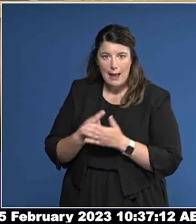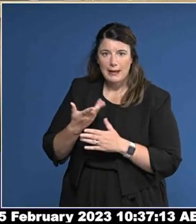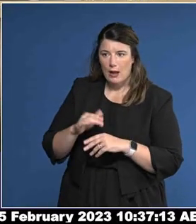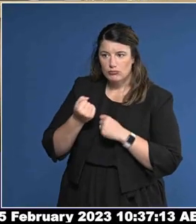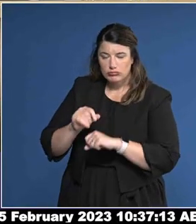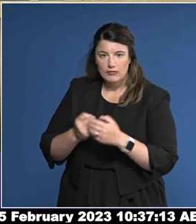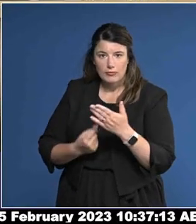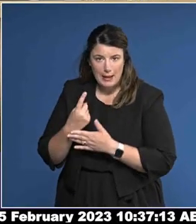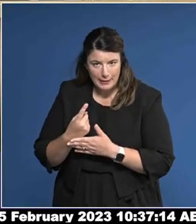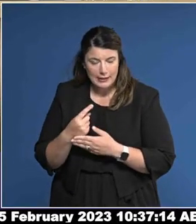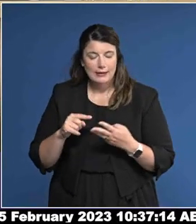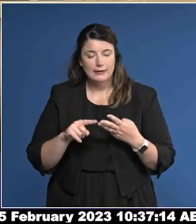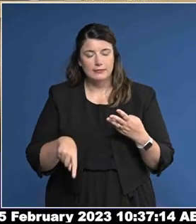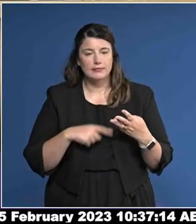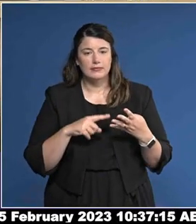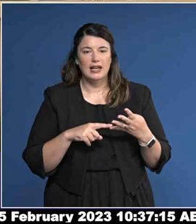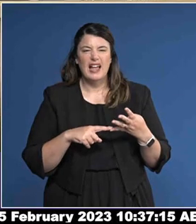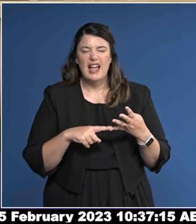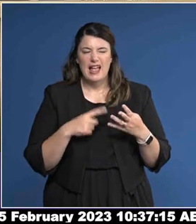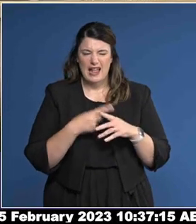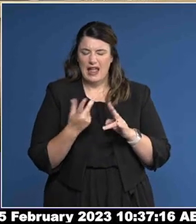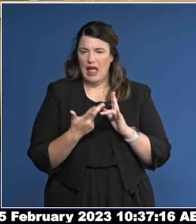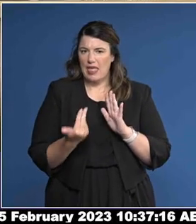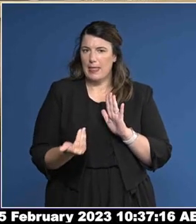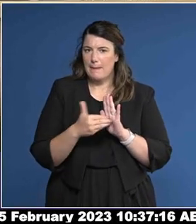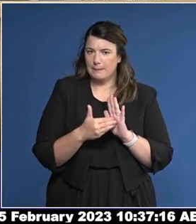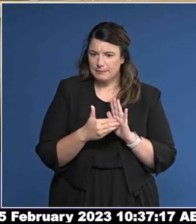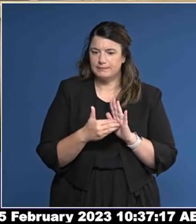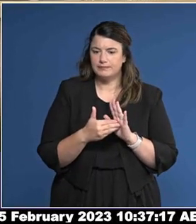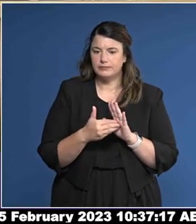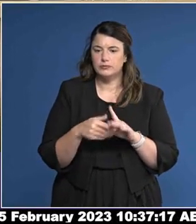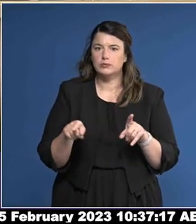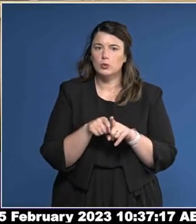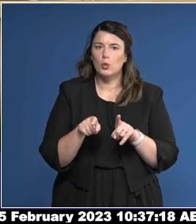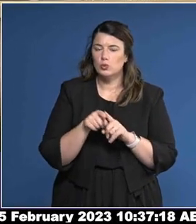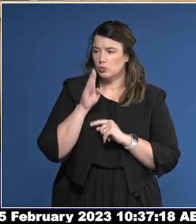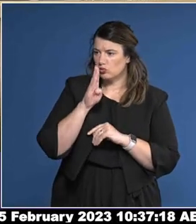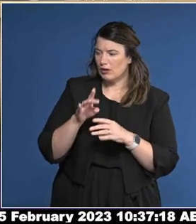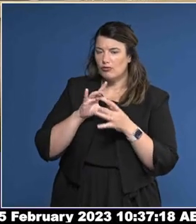And then the other part of the onboarding program is also that direct relationship to the clients that they are going to be supporting.